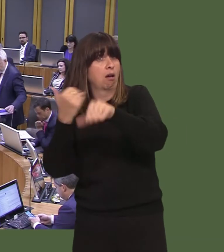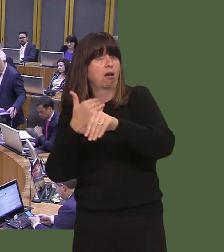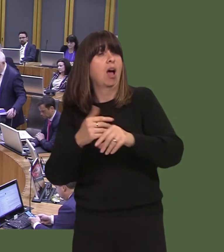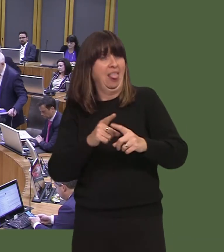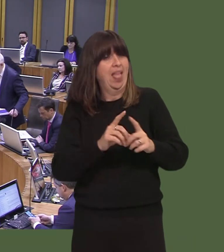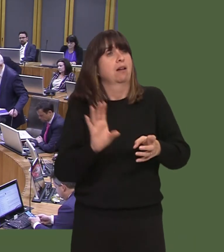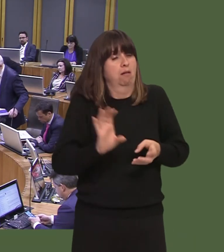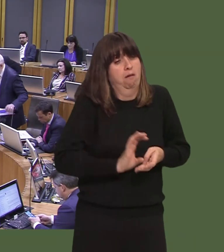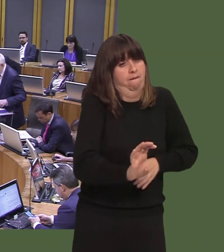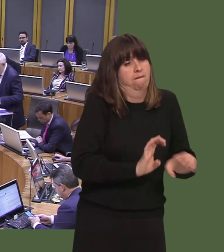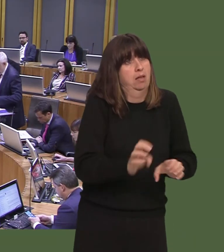Carwyn Jones AM: That is right.